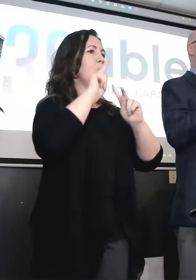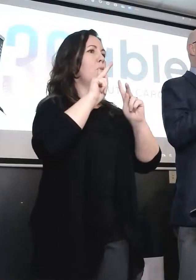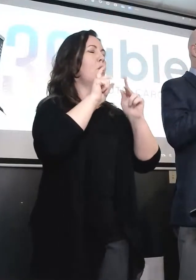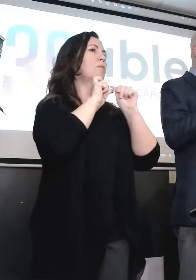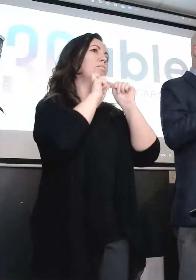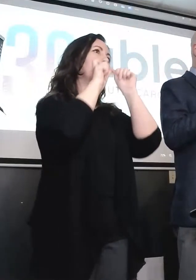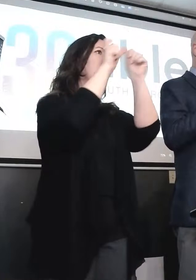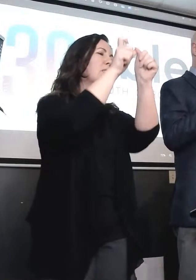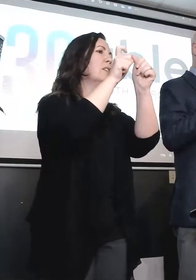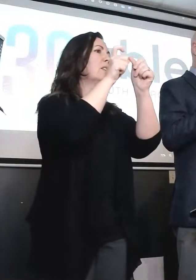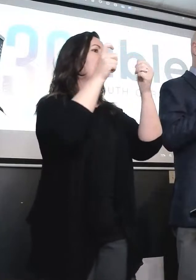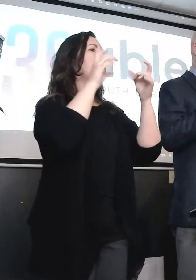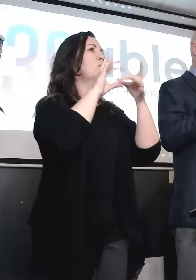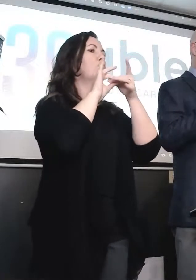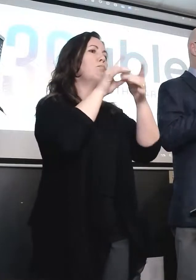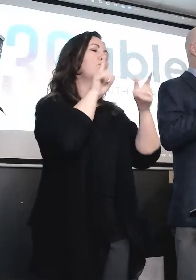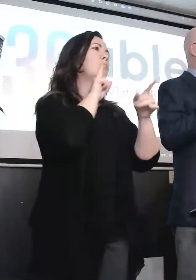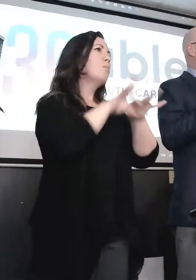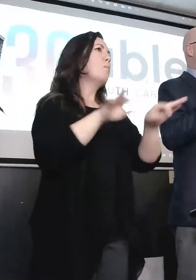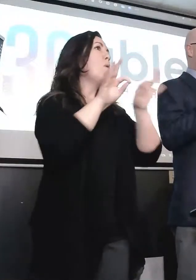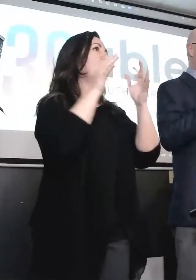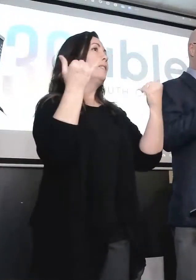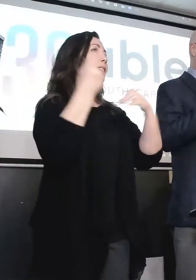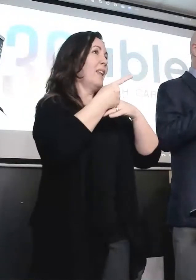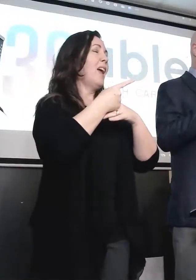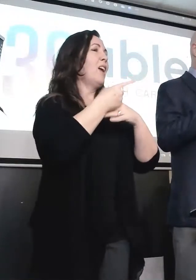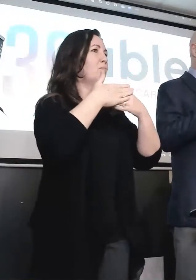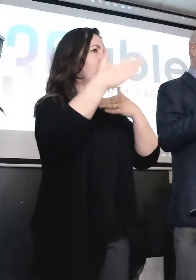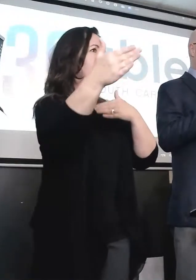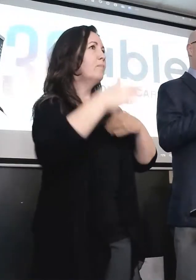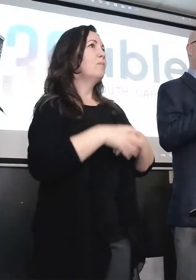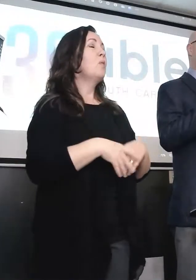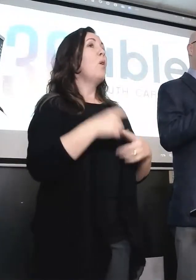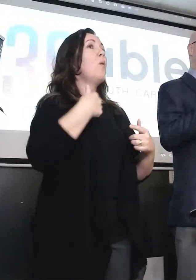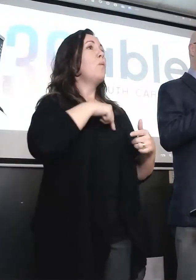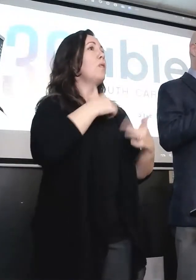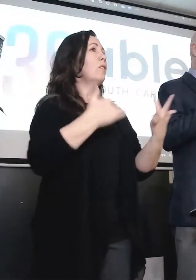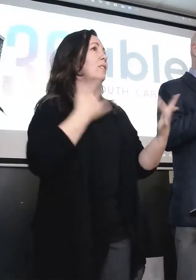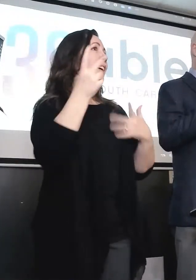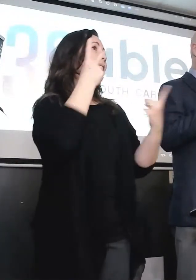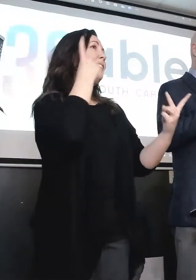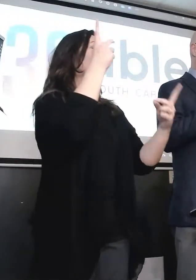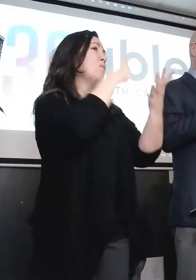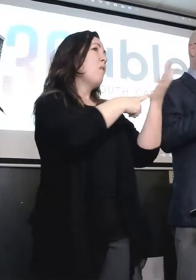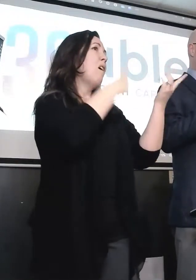as relevant as ever. We're excited to see what the next chapter holds as we continue to work